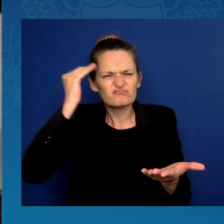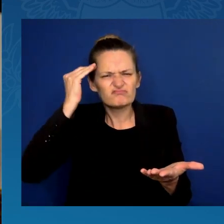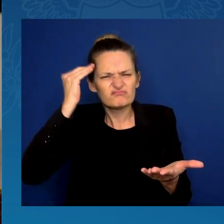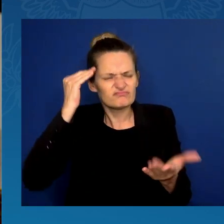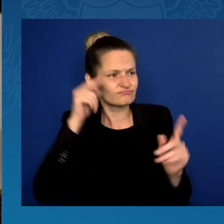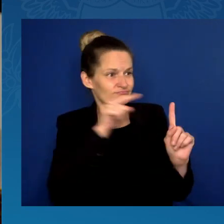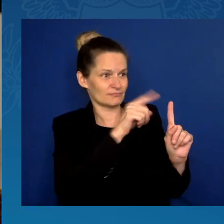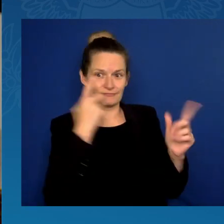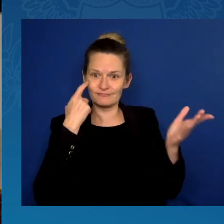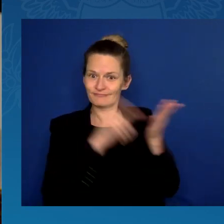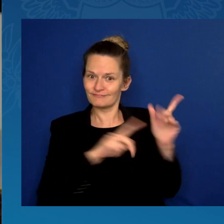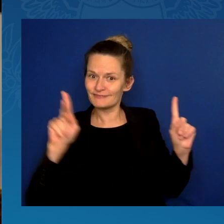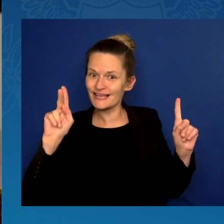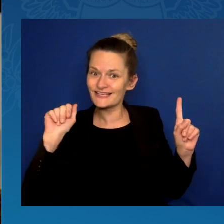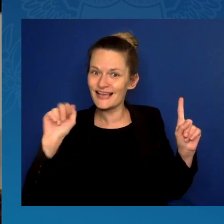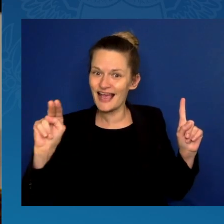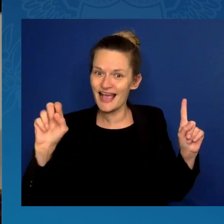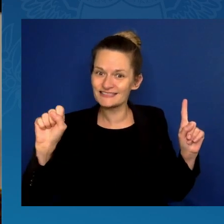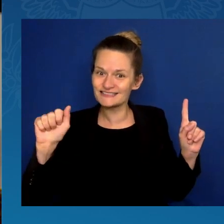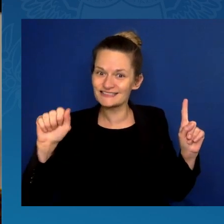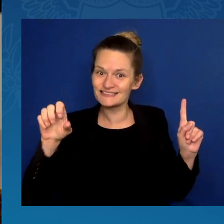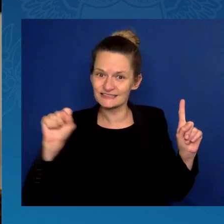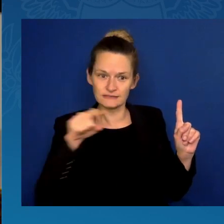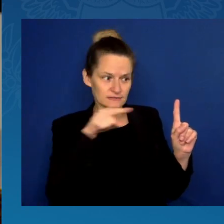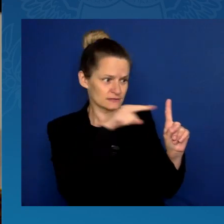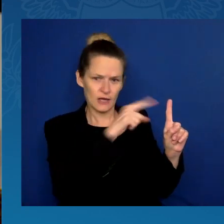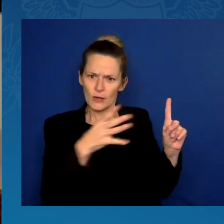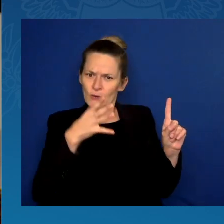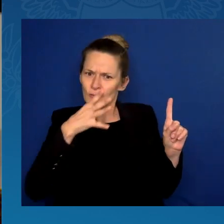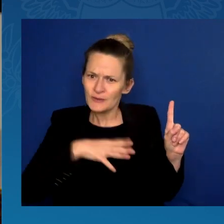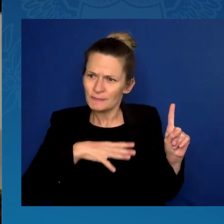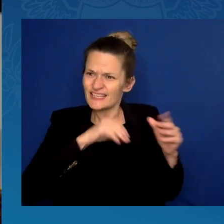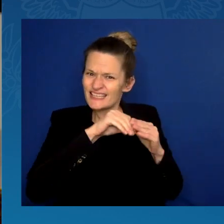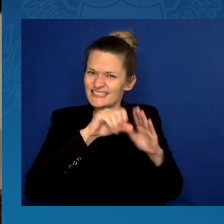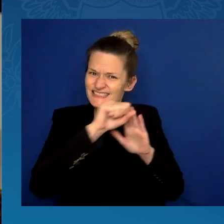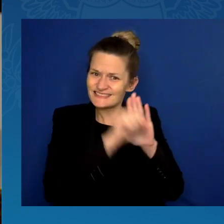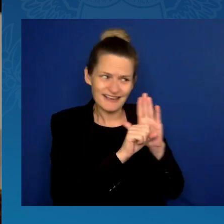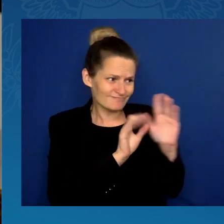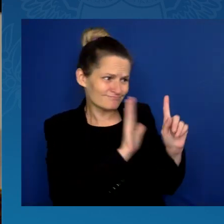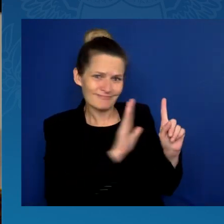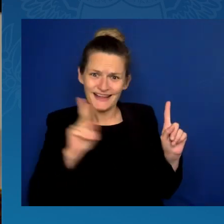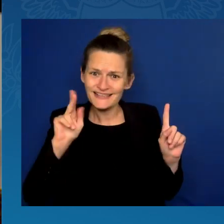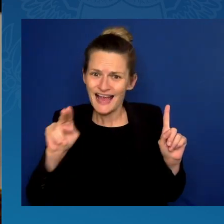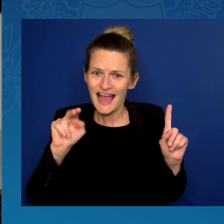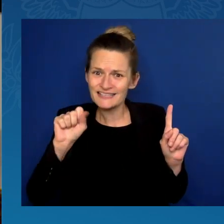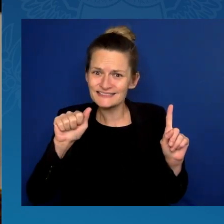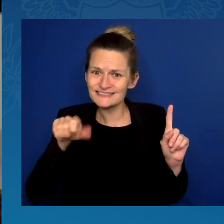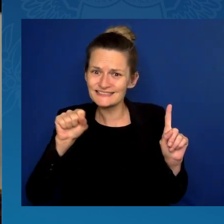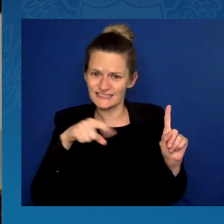the women of Kansas made clear that you support and trust women